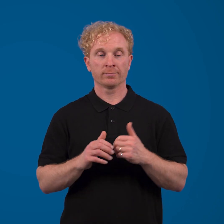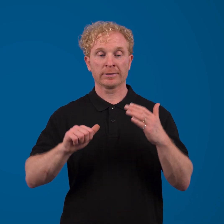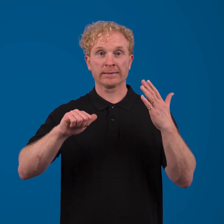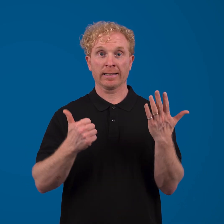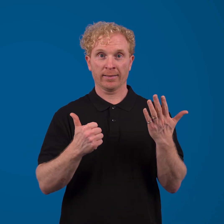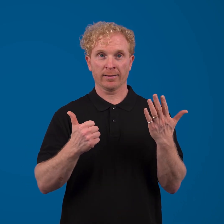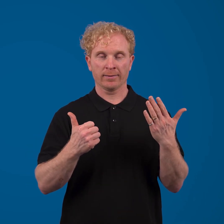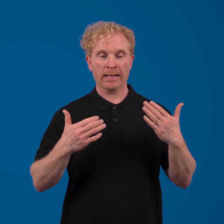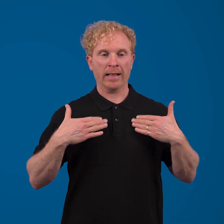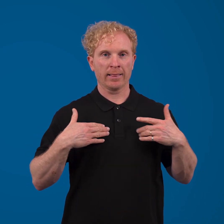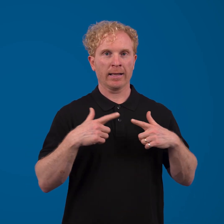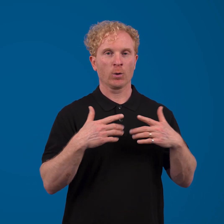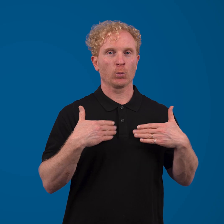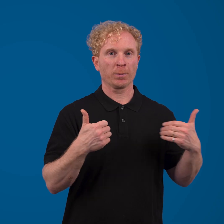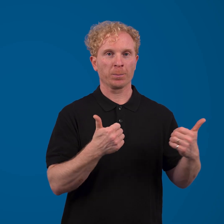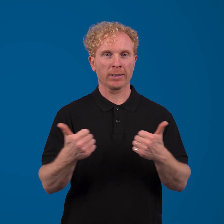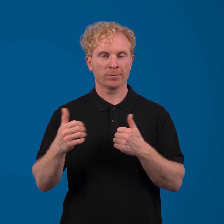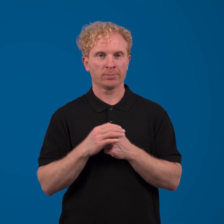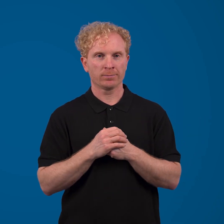Health and Wellbeing